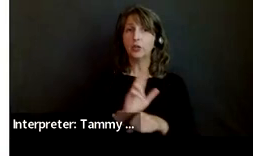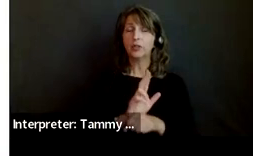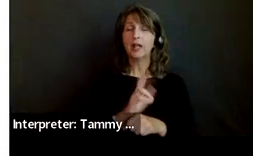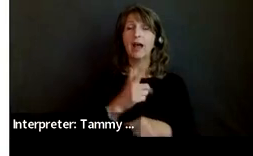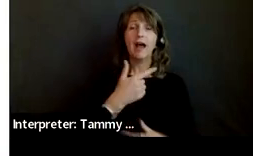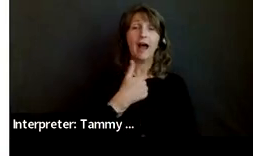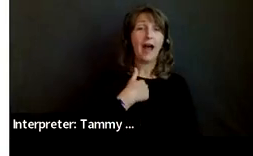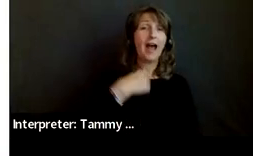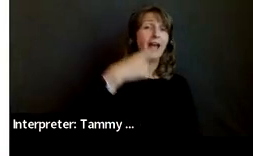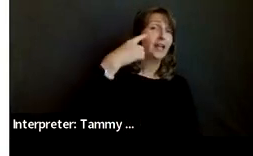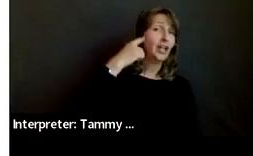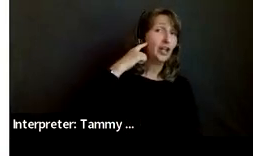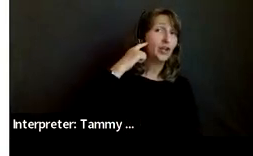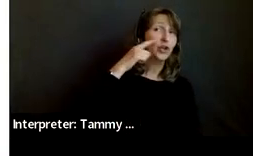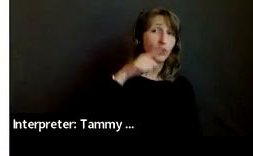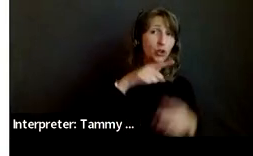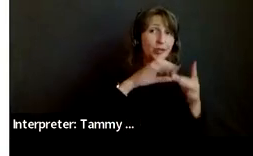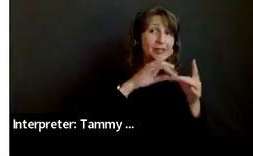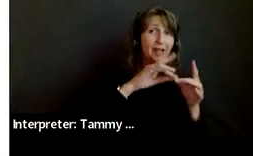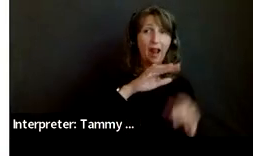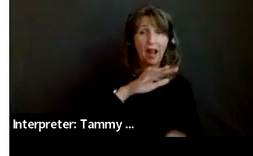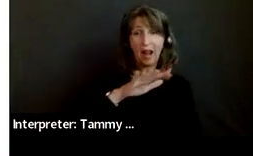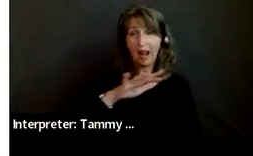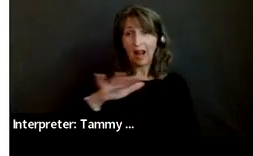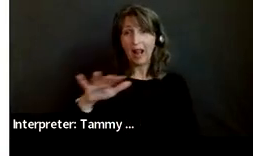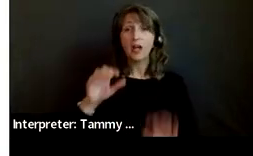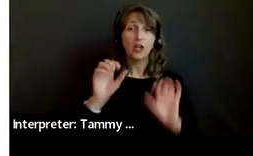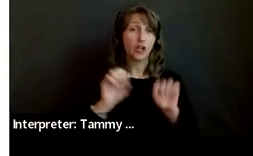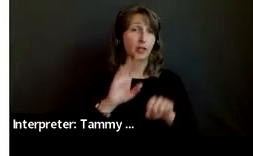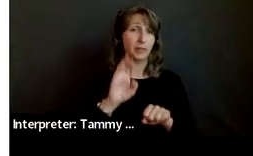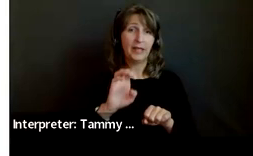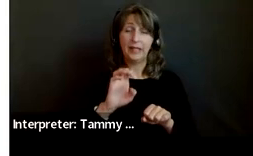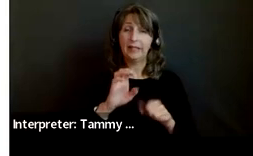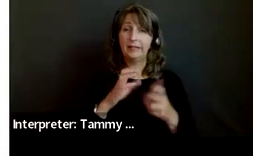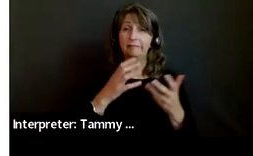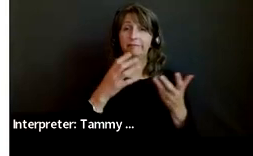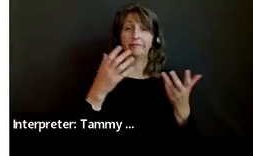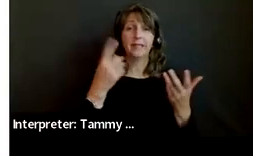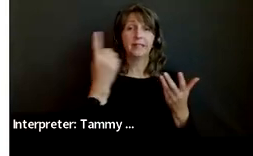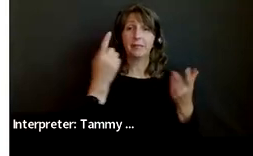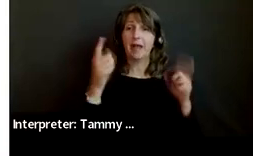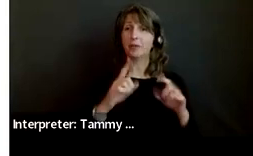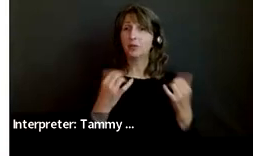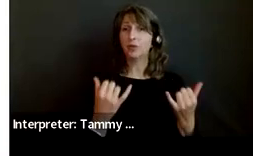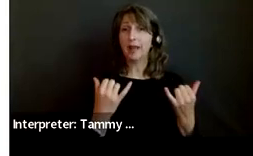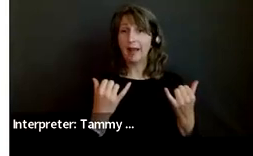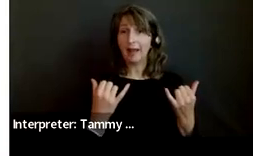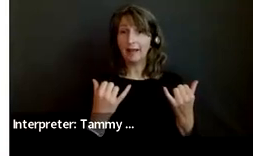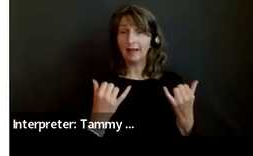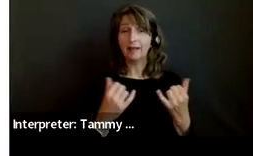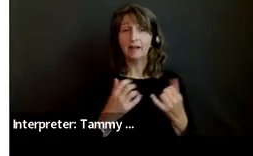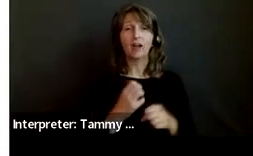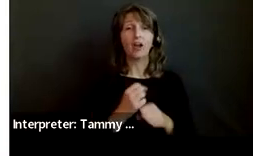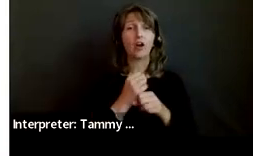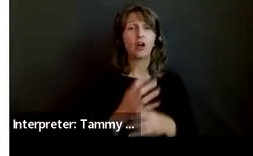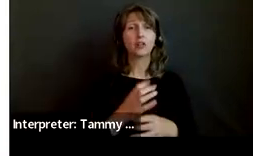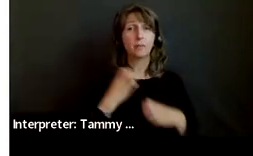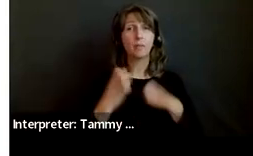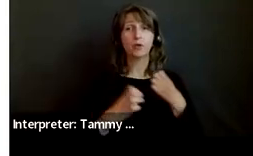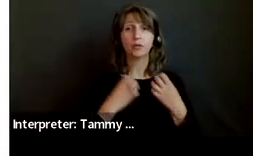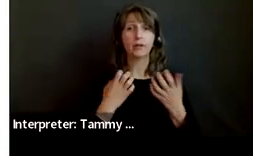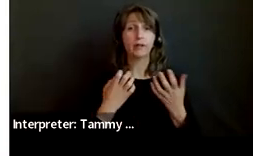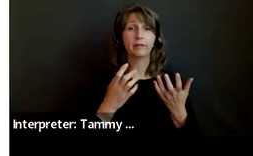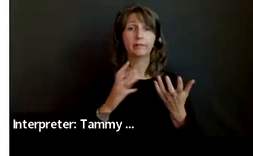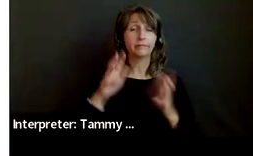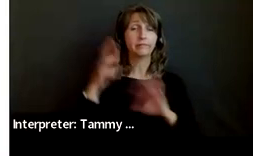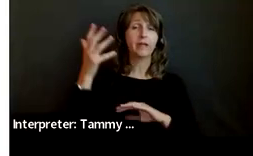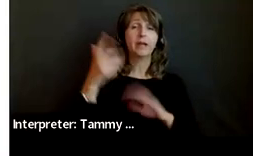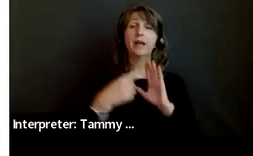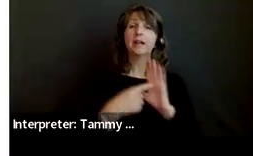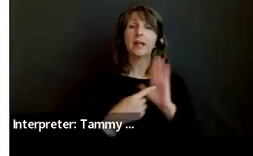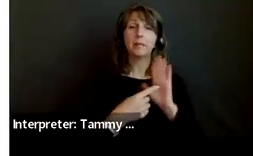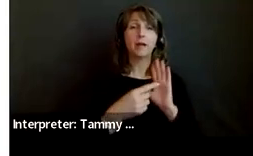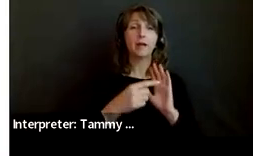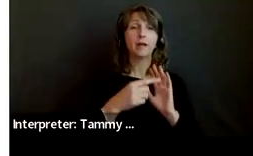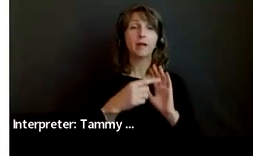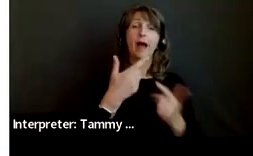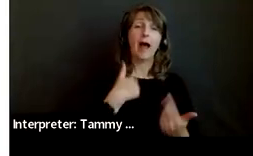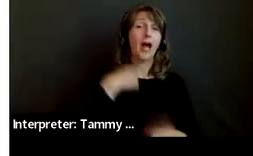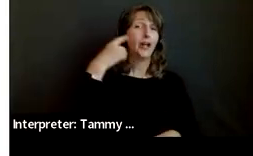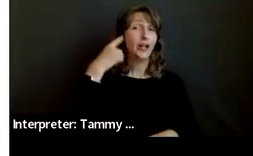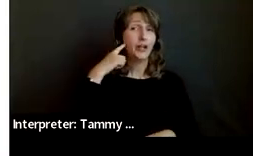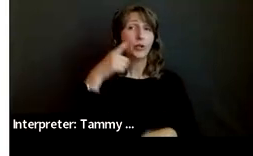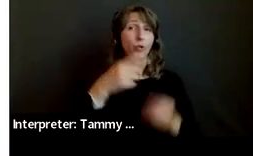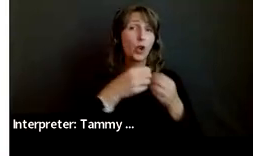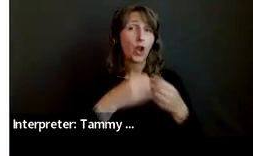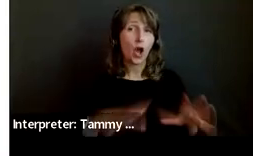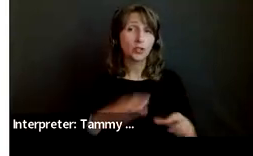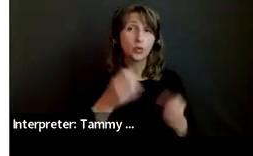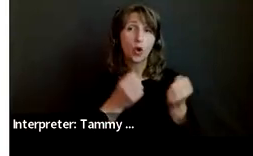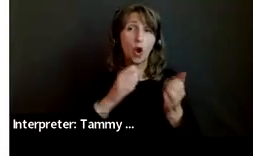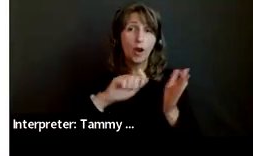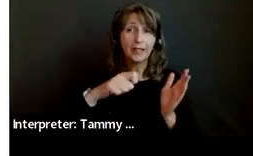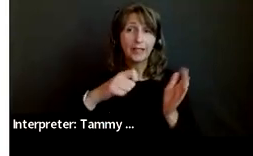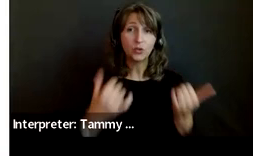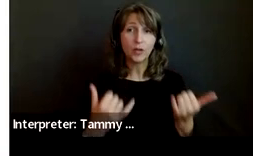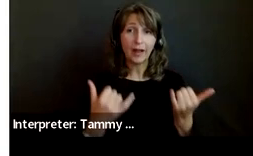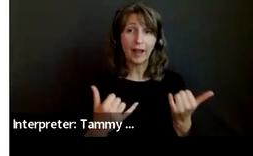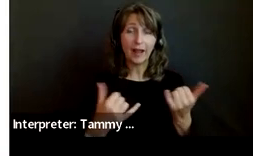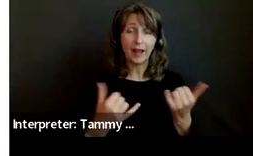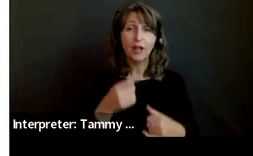Or it might be something that happened today that caused emotional activation, losing their car keys. I hear that you lost your car keys today and it made you late for work and it sounds like you're feeling anxious.